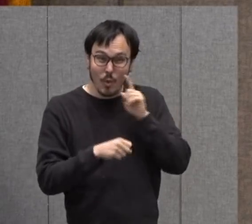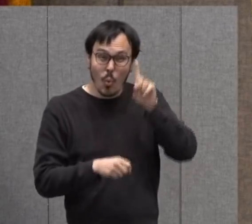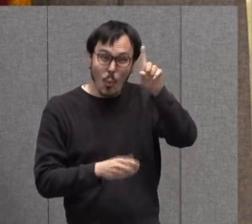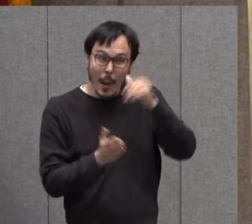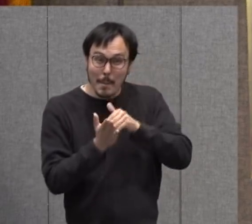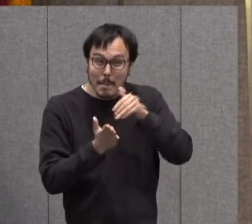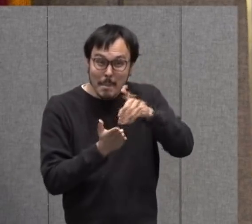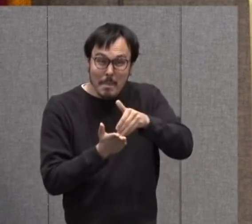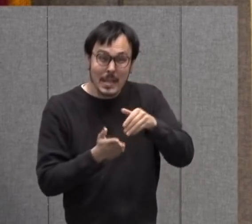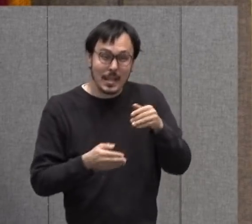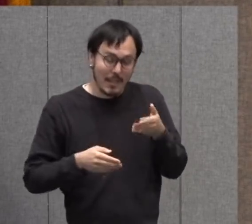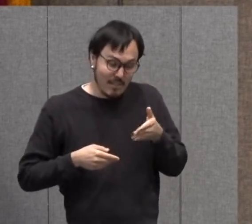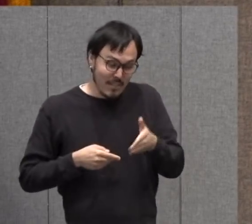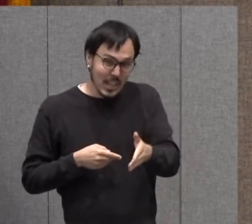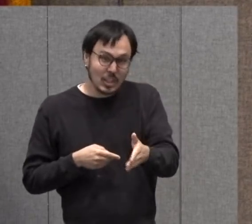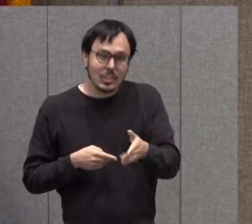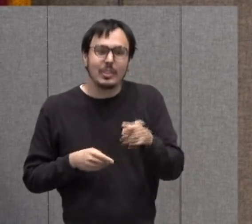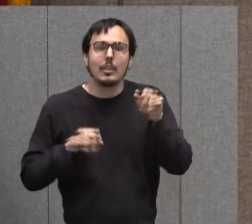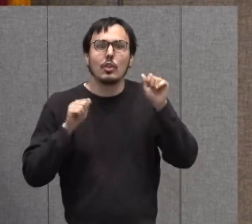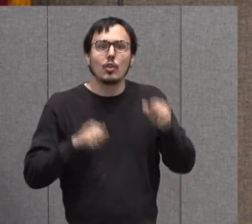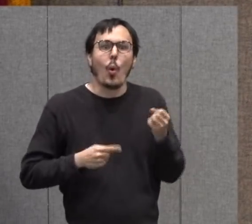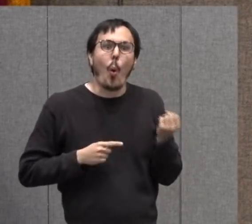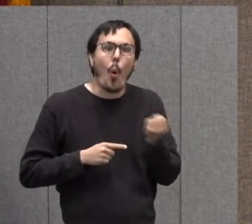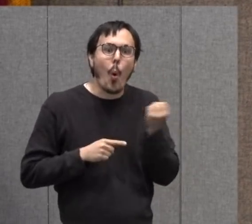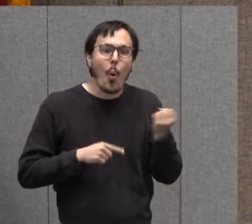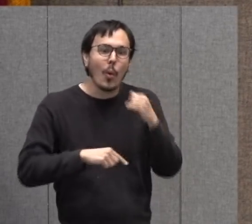it would be large enough to hold a whale.